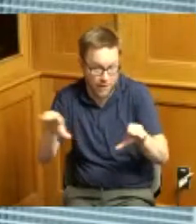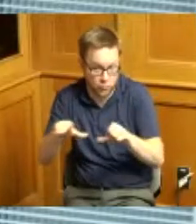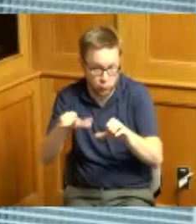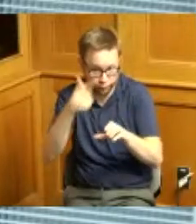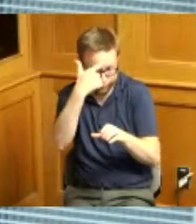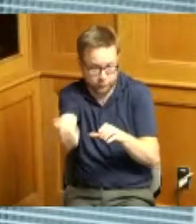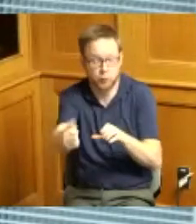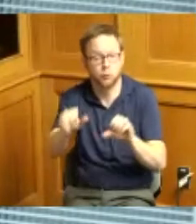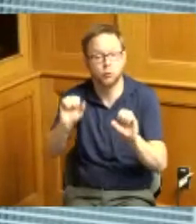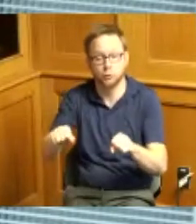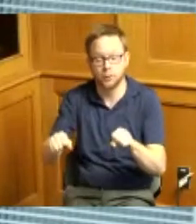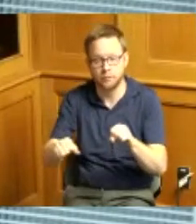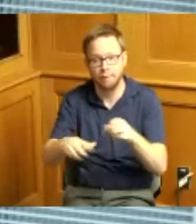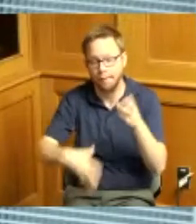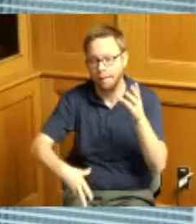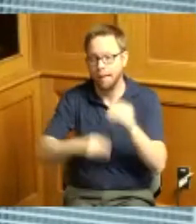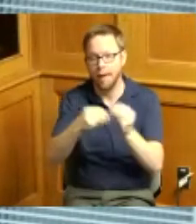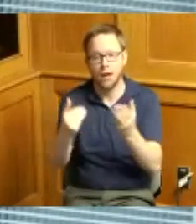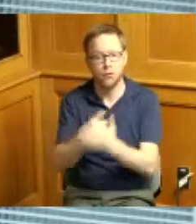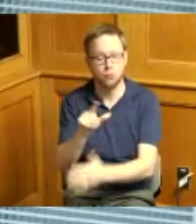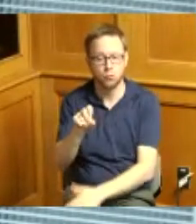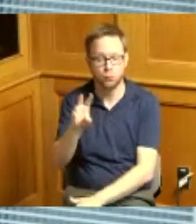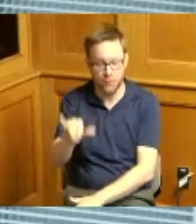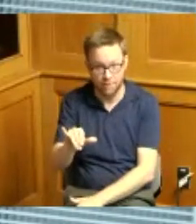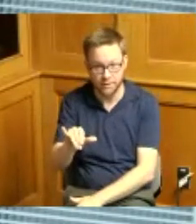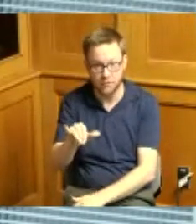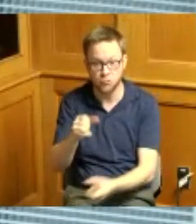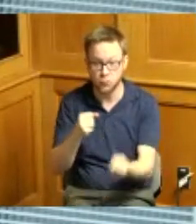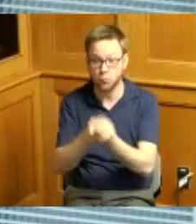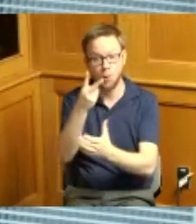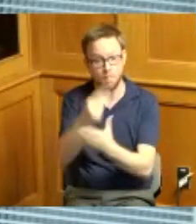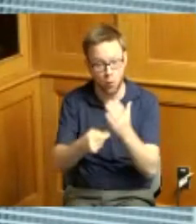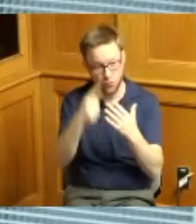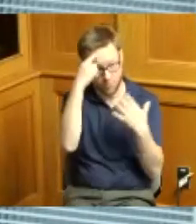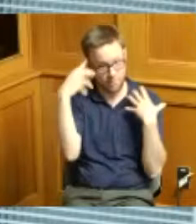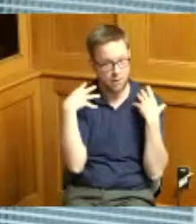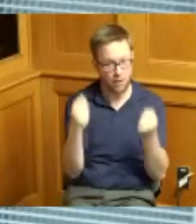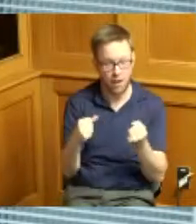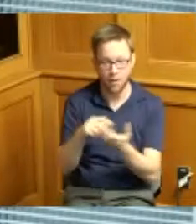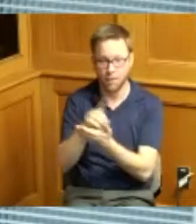ballot you could have it be for mental health and substance abuse services under different abuse